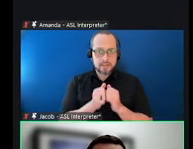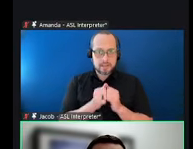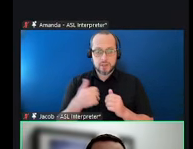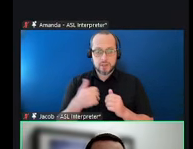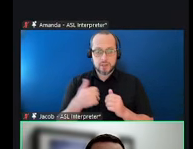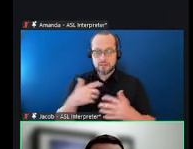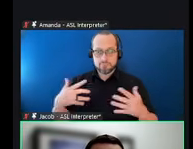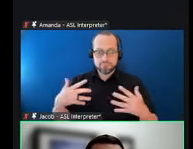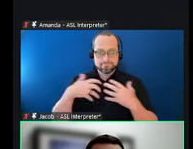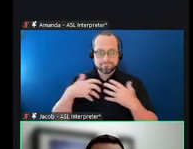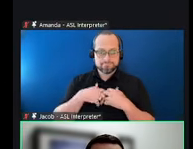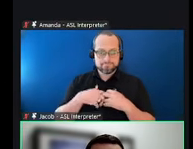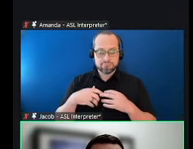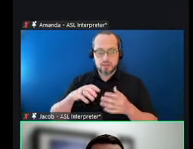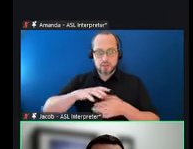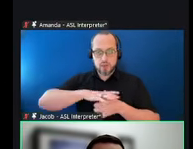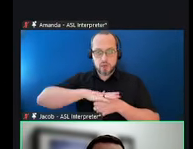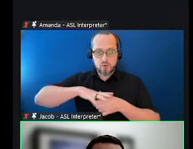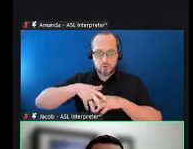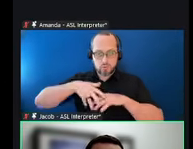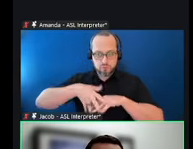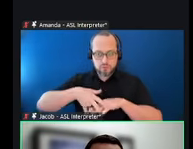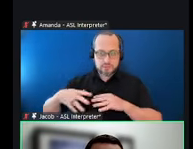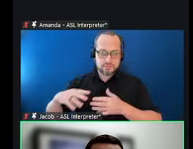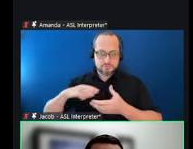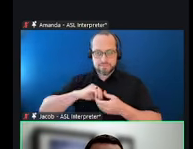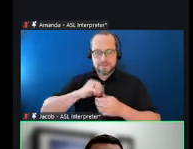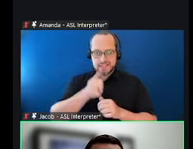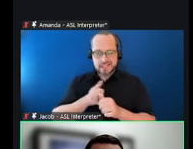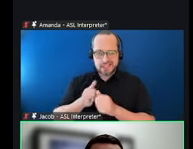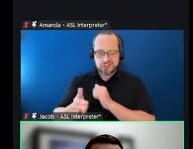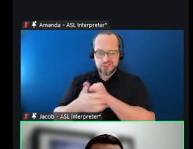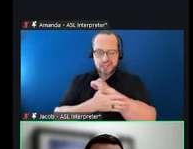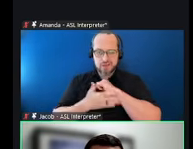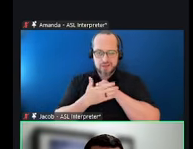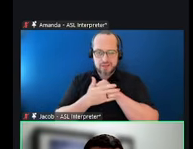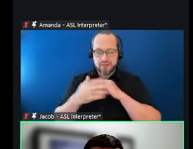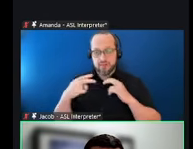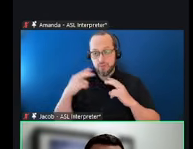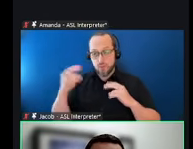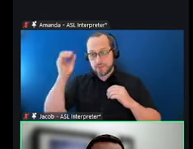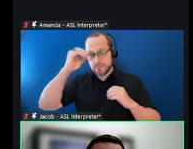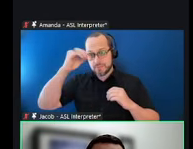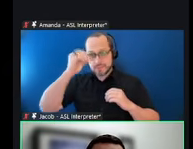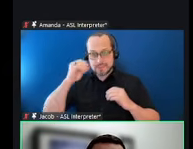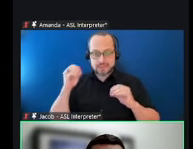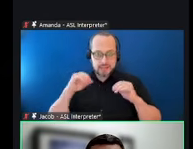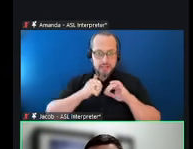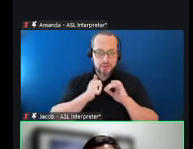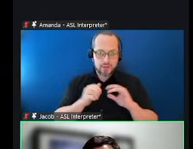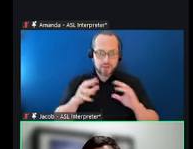that every county and community in region 4 has a voice and a pathway to participate. Next slide.